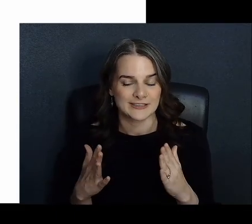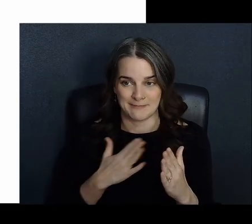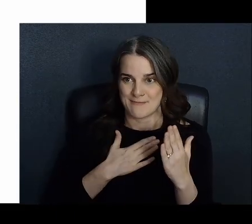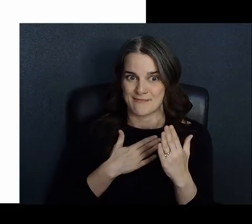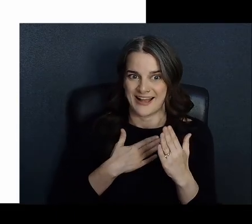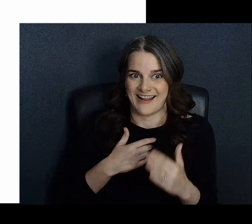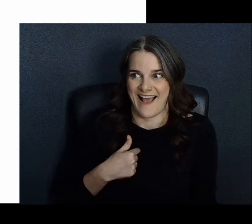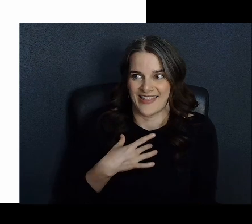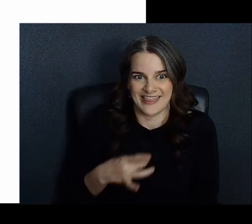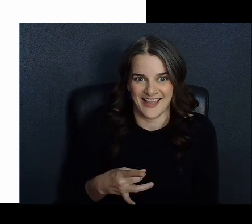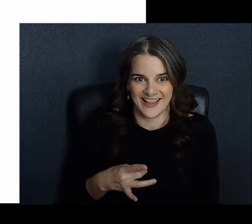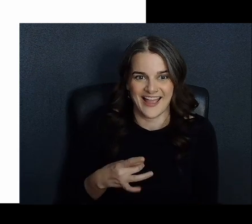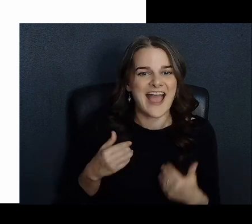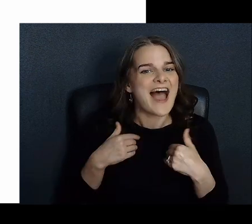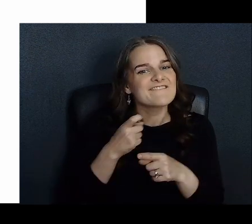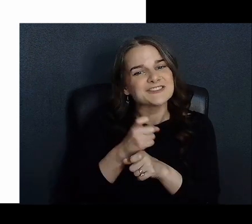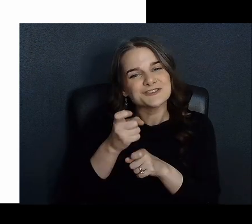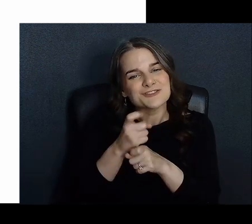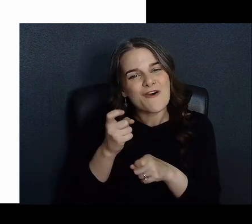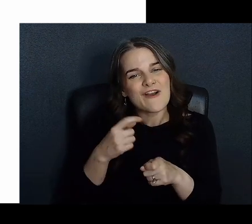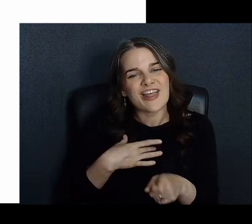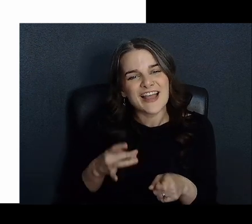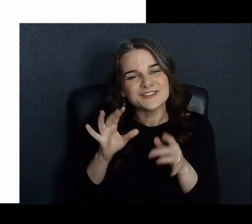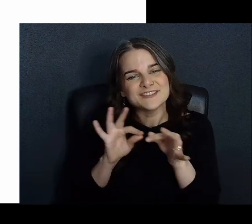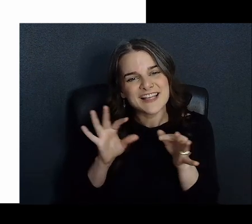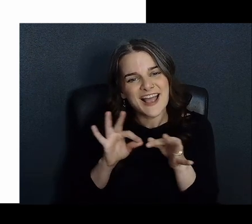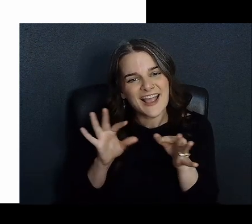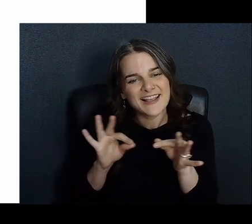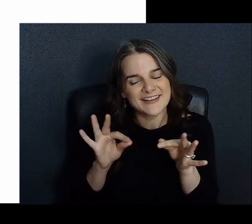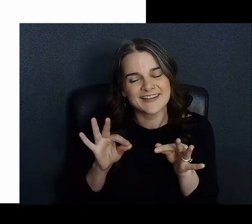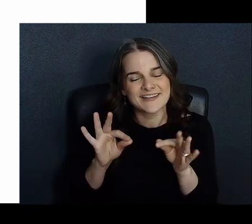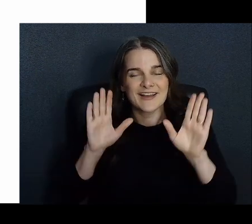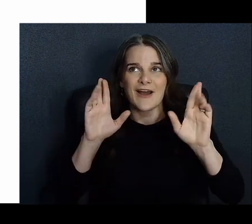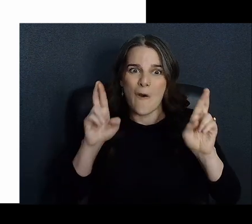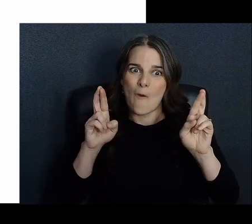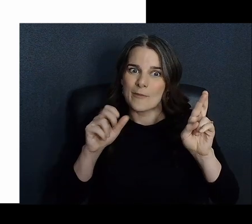I have a joke that I like to say, so I hope people aren't offended.